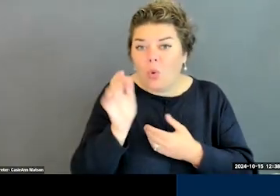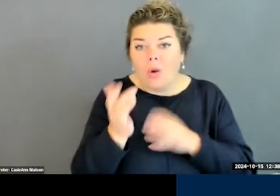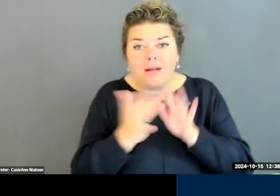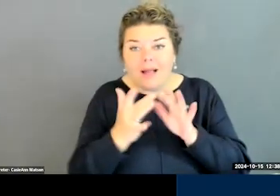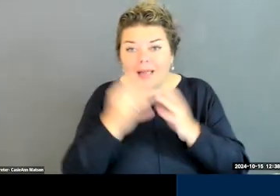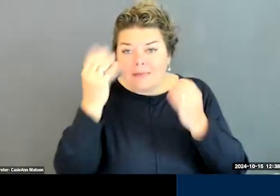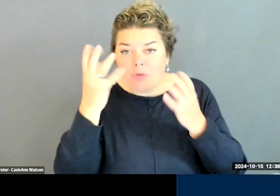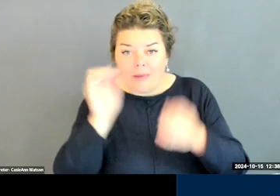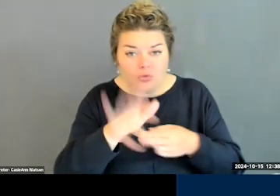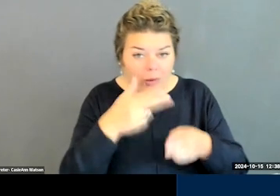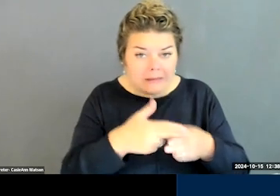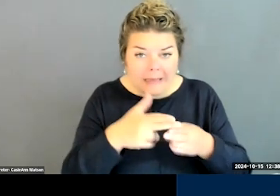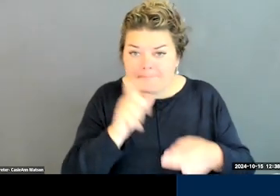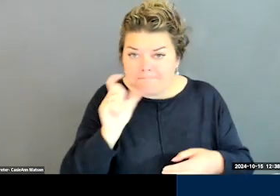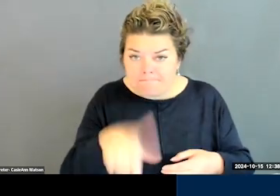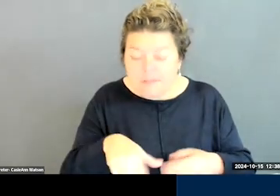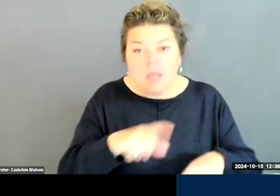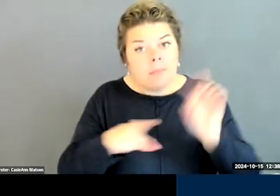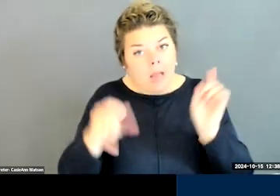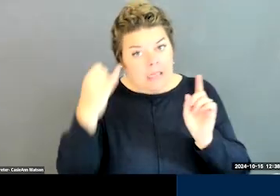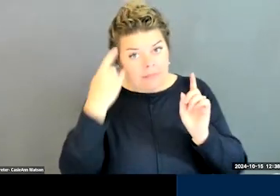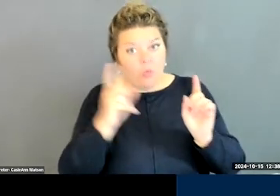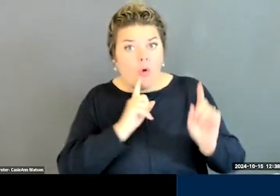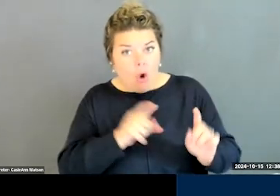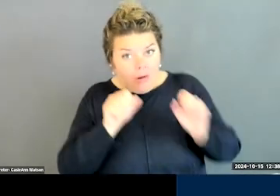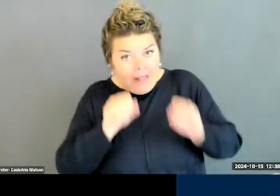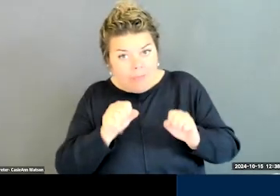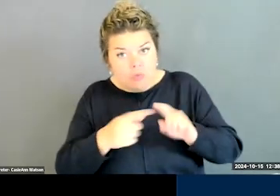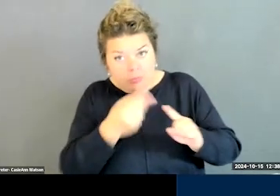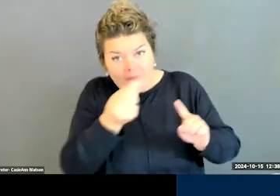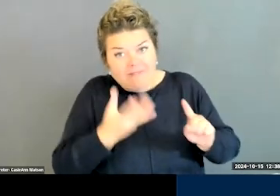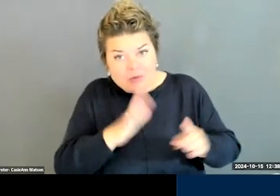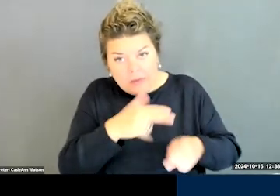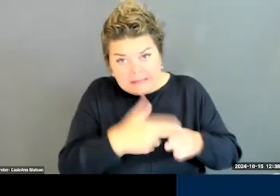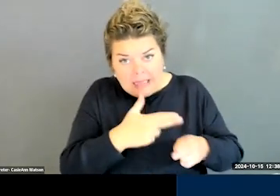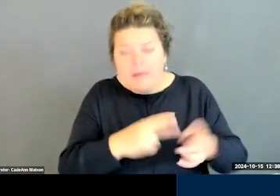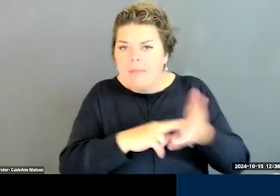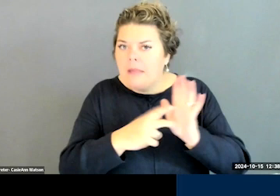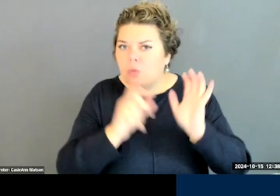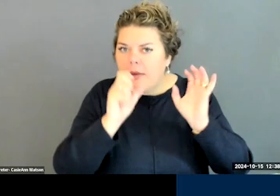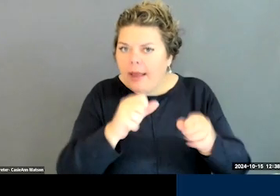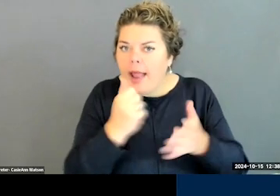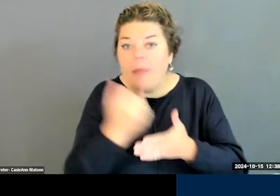However, if you are able to provide your contact information, that does help us get more information if it's needed.